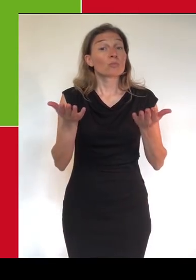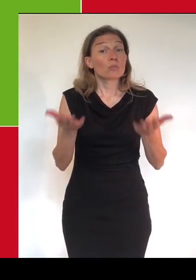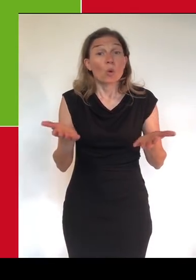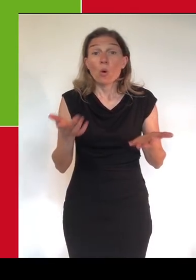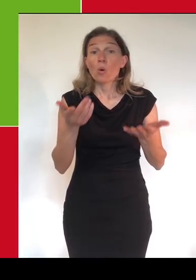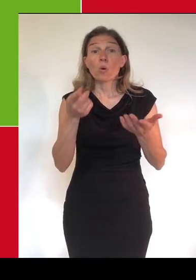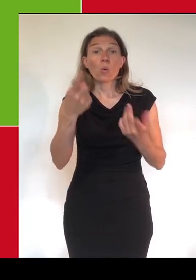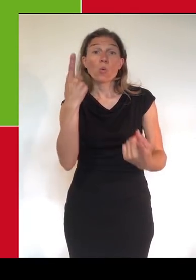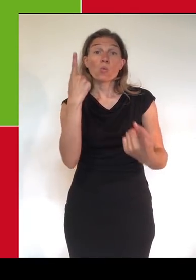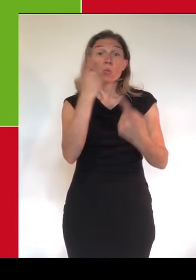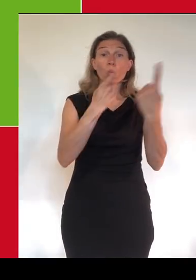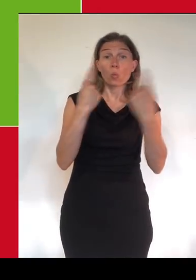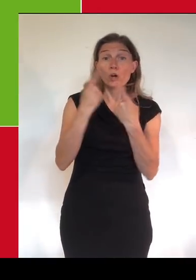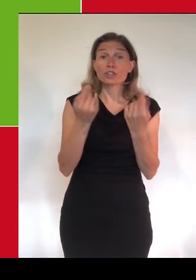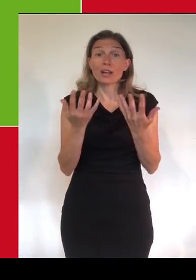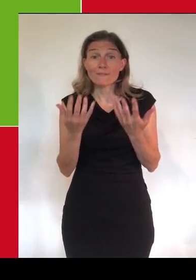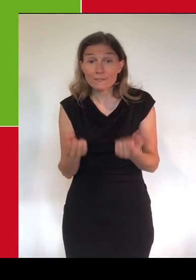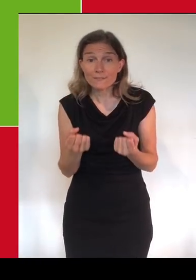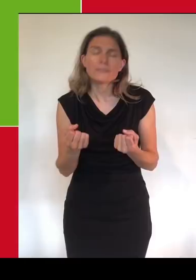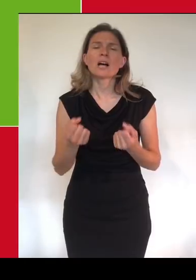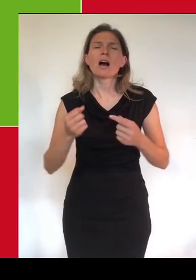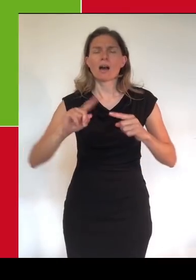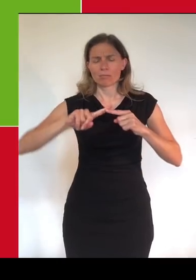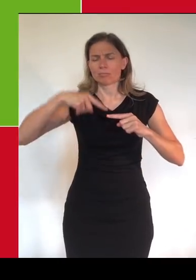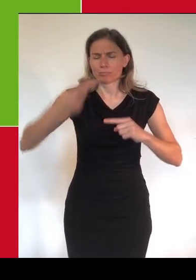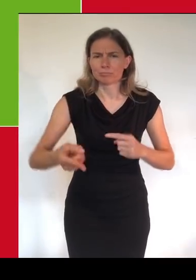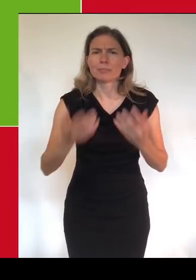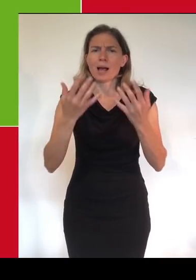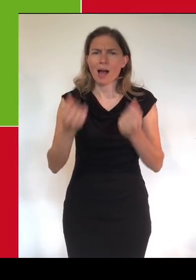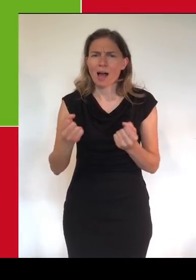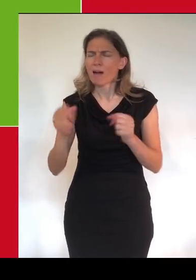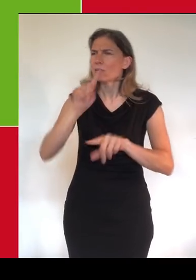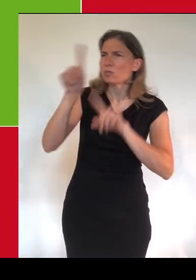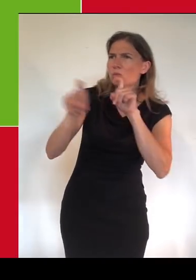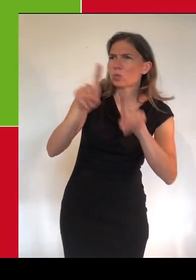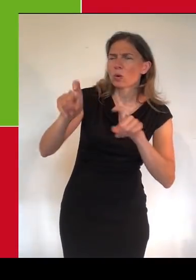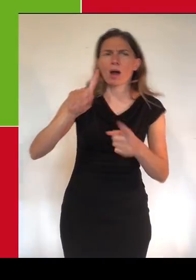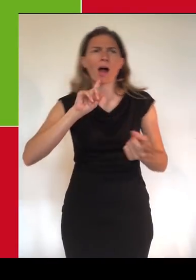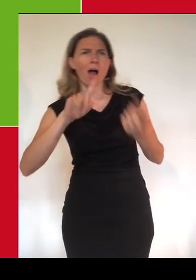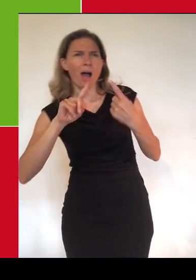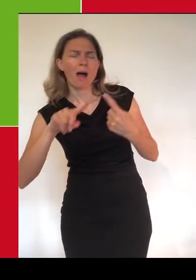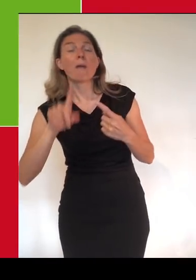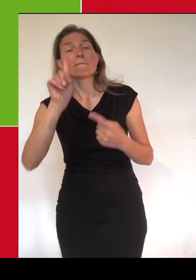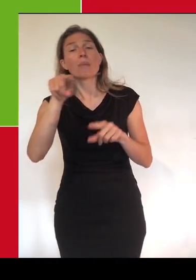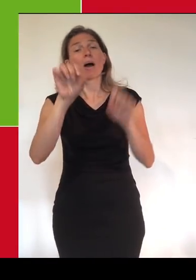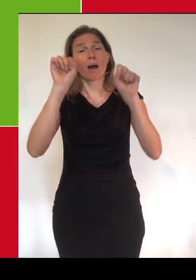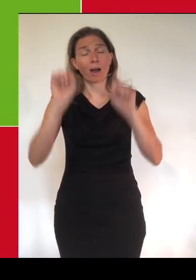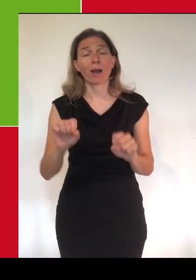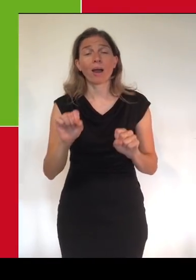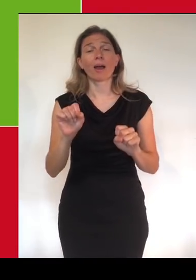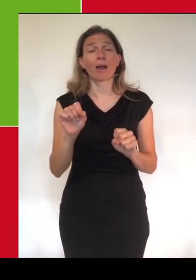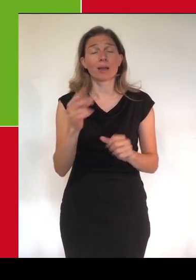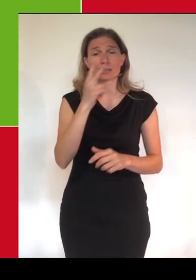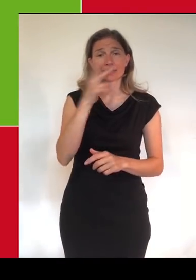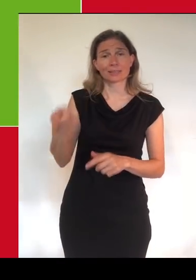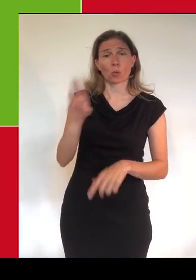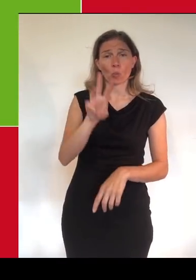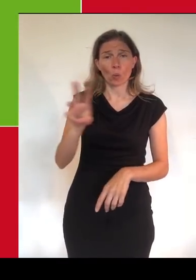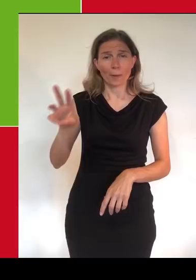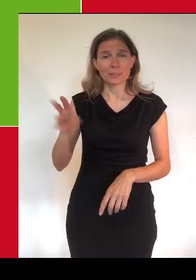so if you have any other questions of course we have a Q&A after but feel free